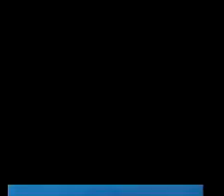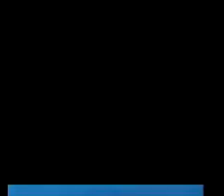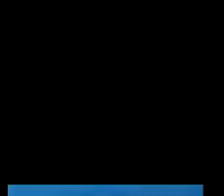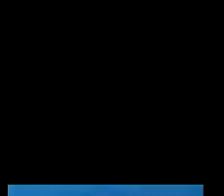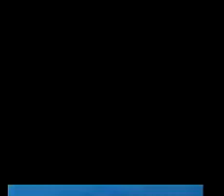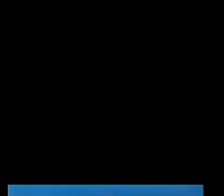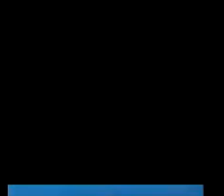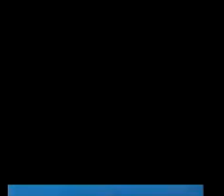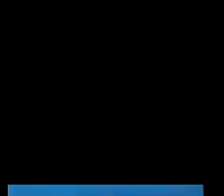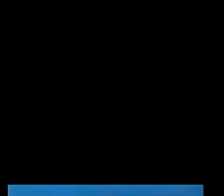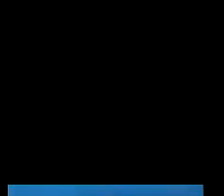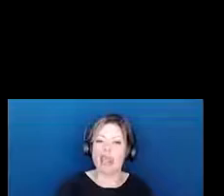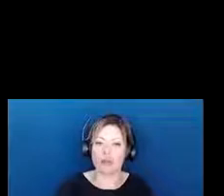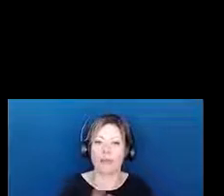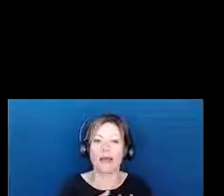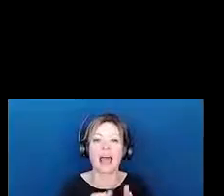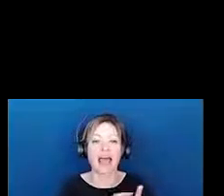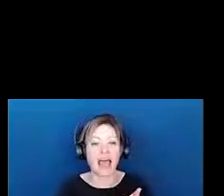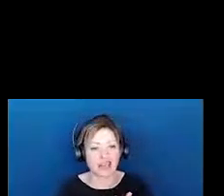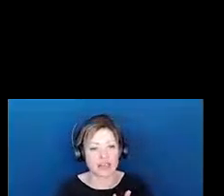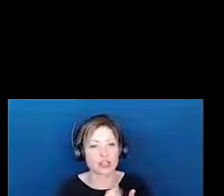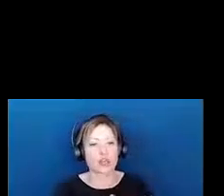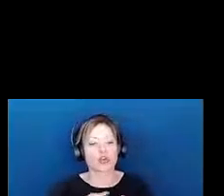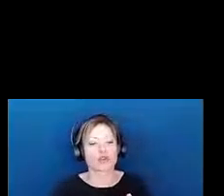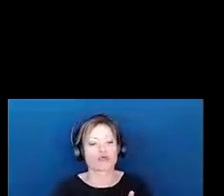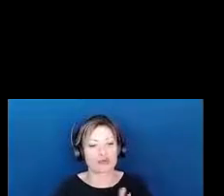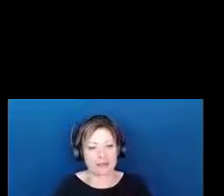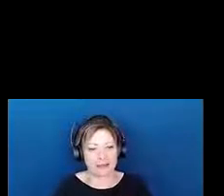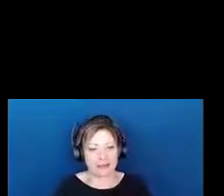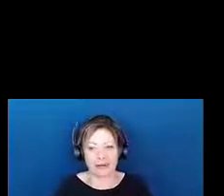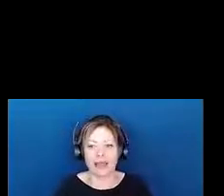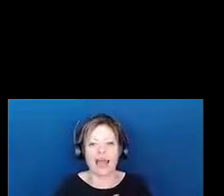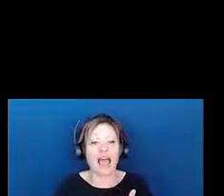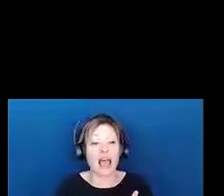will be giving you lots of brilliant nuggets of information as we go along, so I'll hit play now